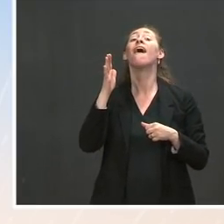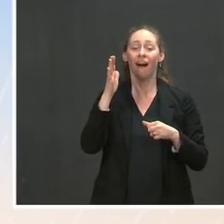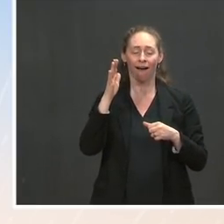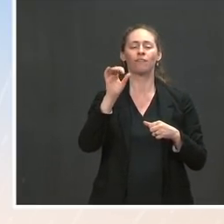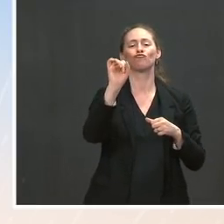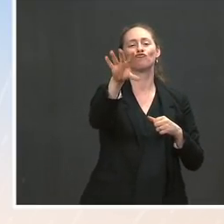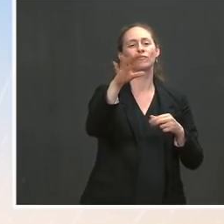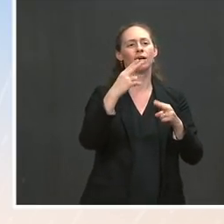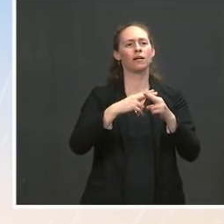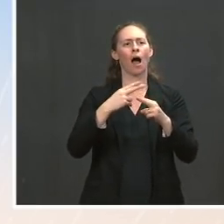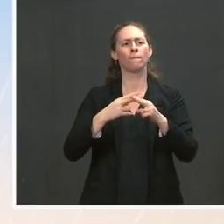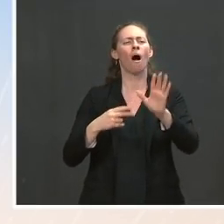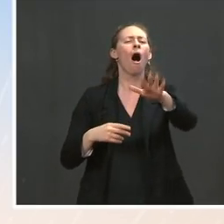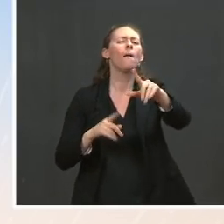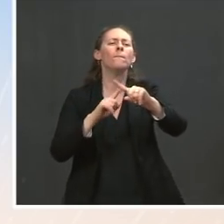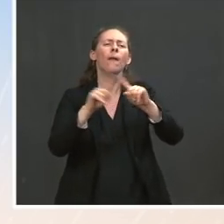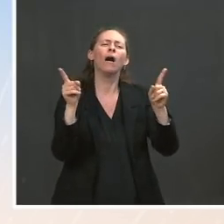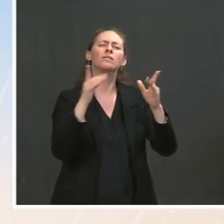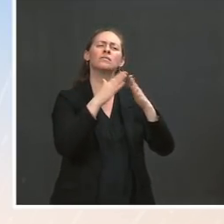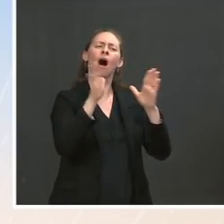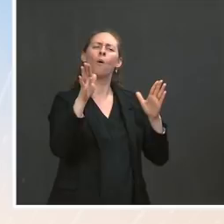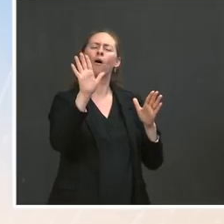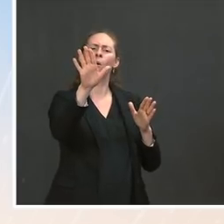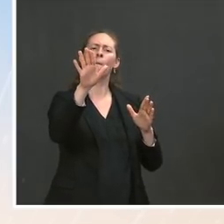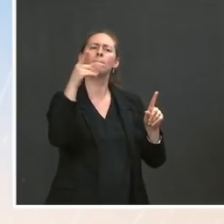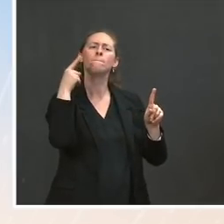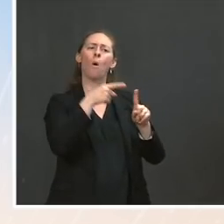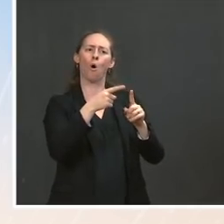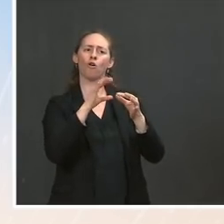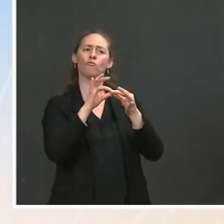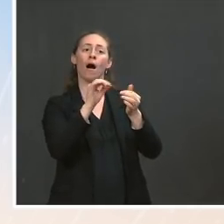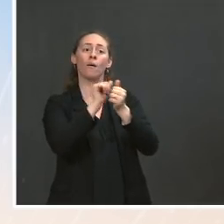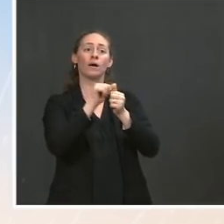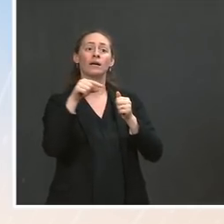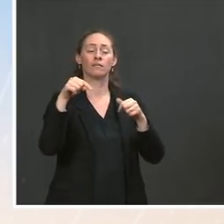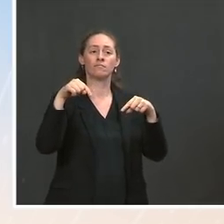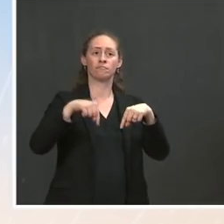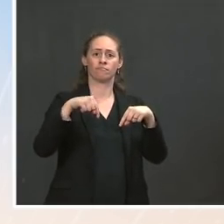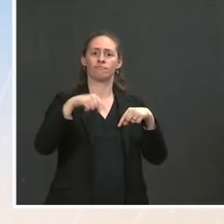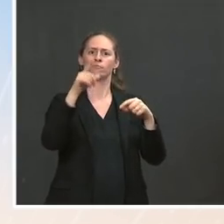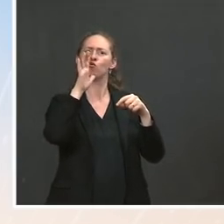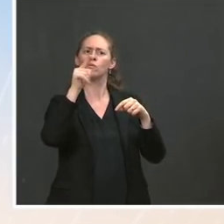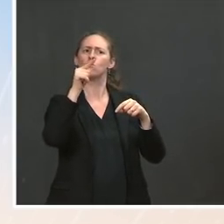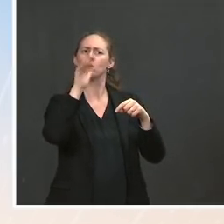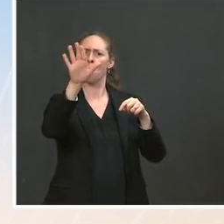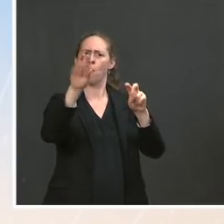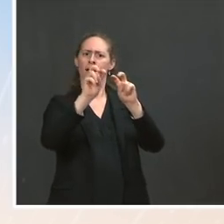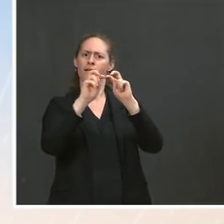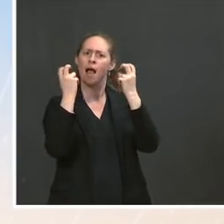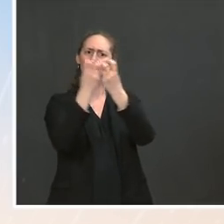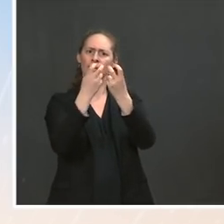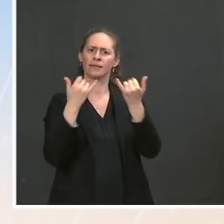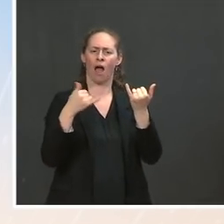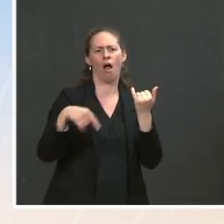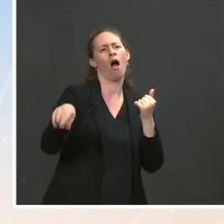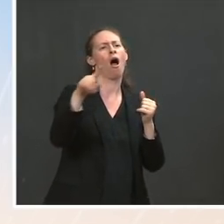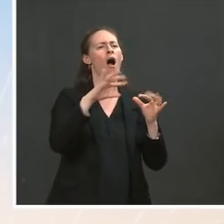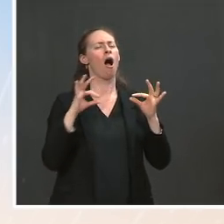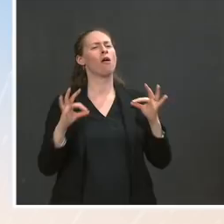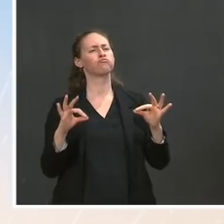I take your point about the Cabinet. I'm asking about some other so -- Ms. Psaki: What was your question again? The Press: Well, just more broadly, why he's behind on some of these other positions